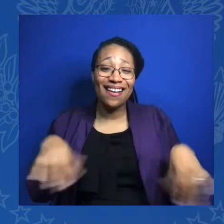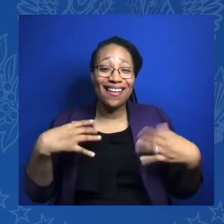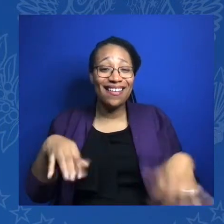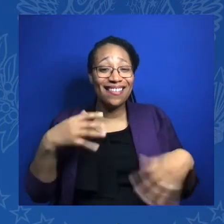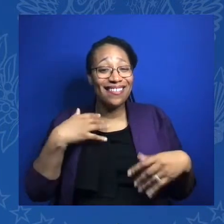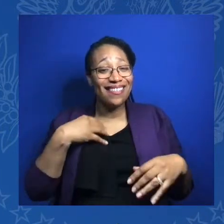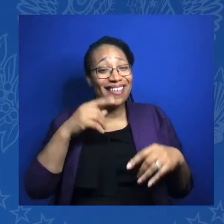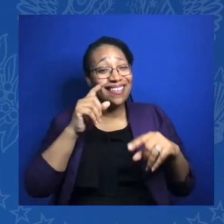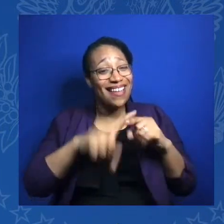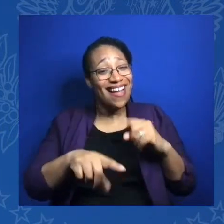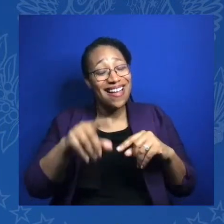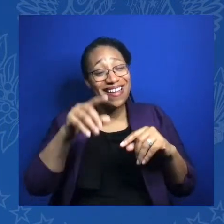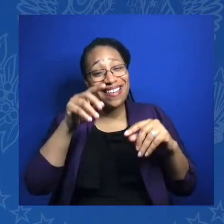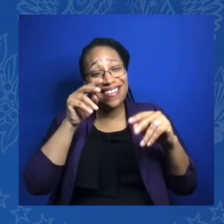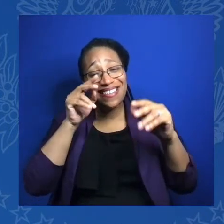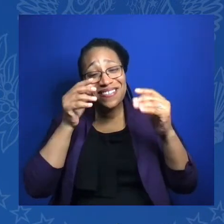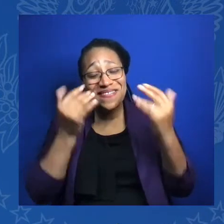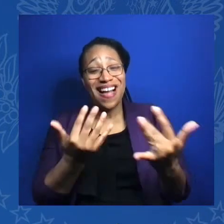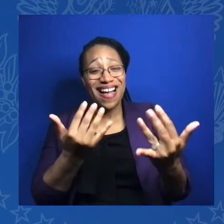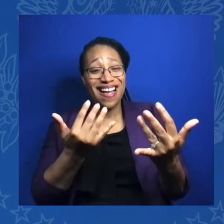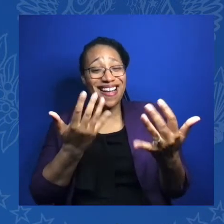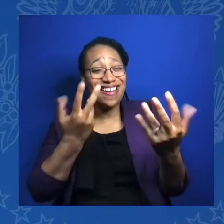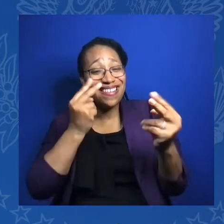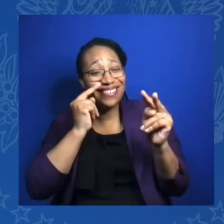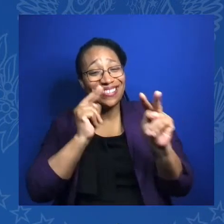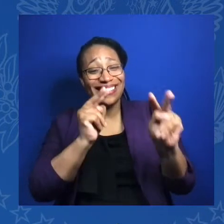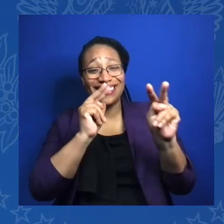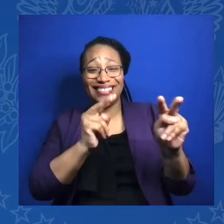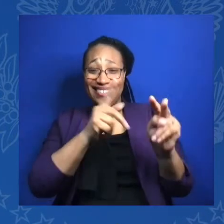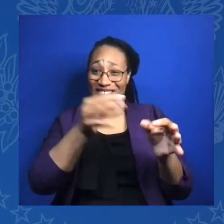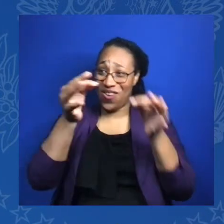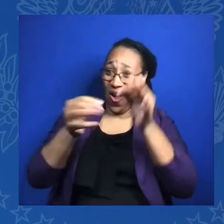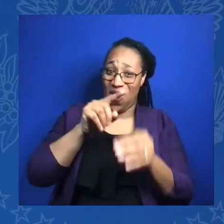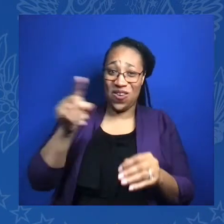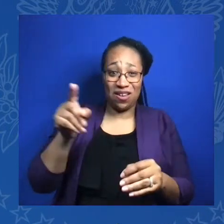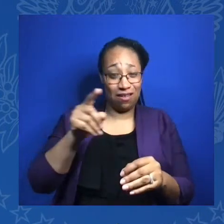Remember your promise. I get to bring my granddaughter, my All-State girl, to see you. Right?